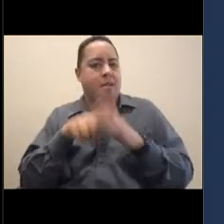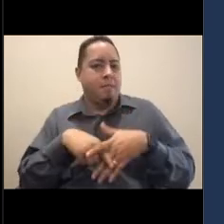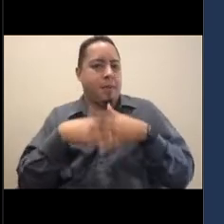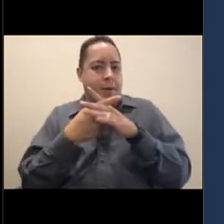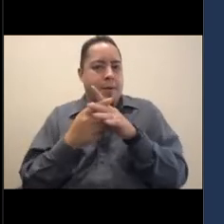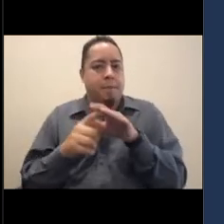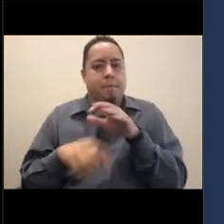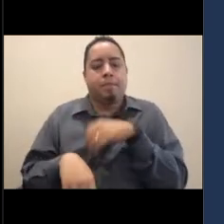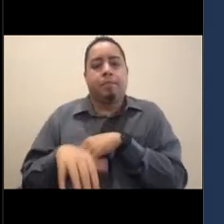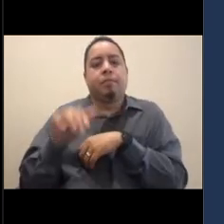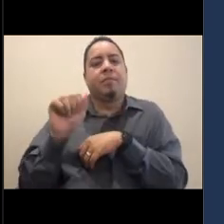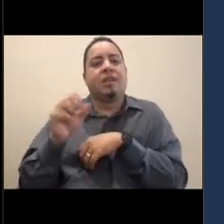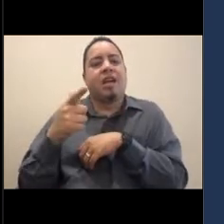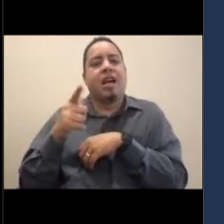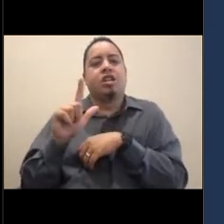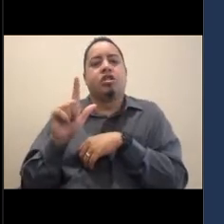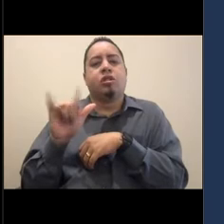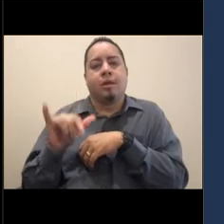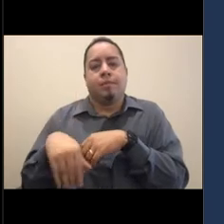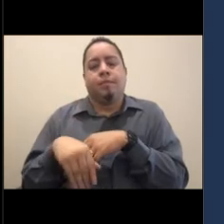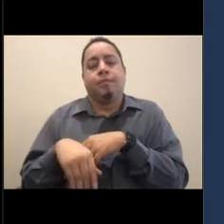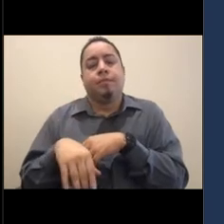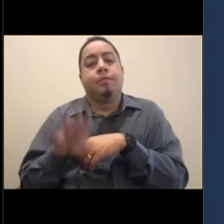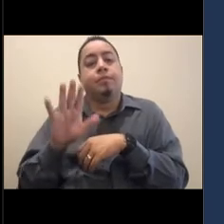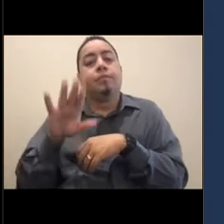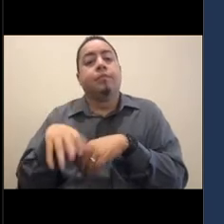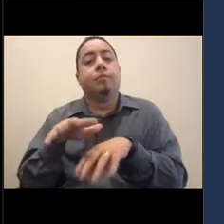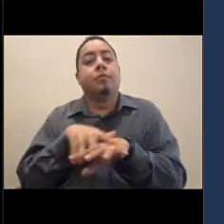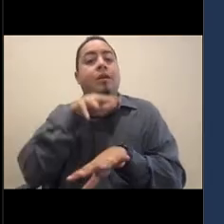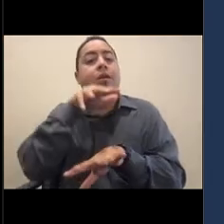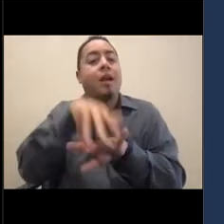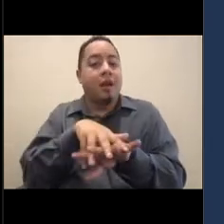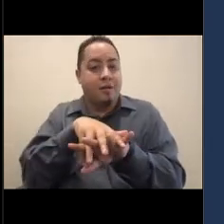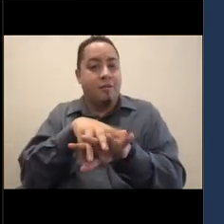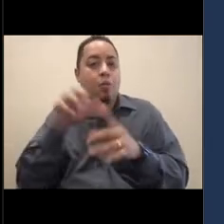the Native Abenaki word for Lake Champlain is Pitawbagok.